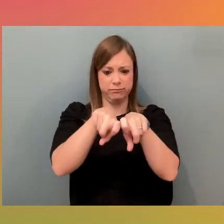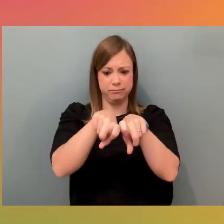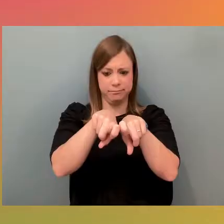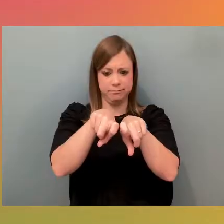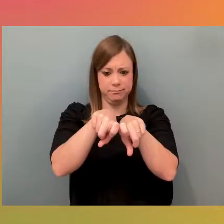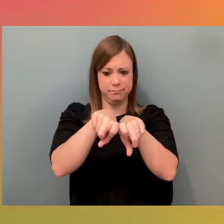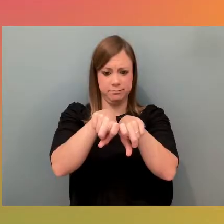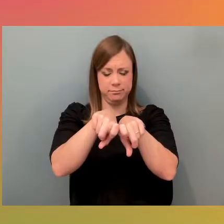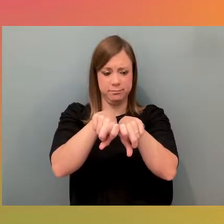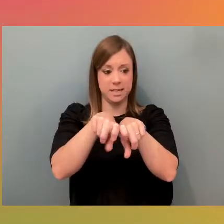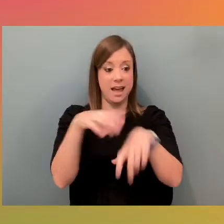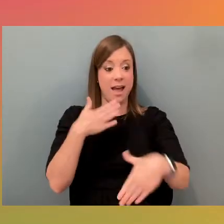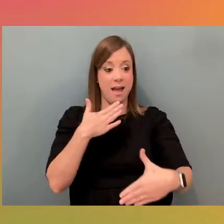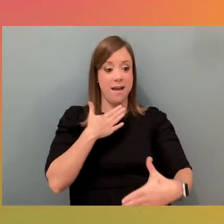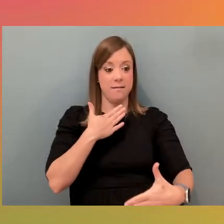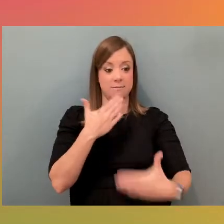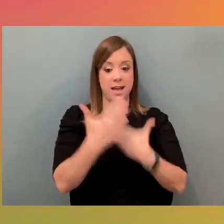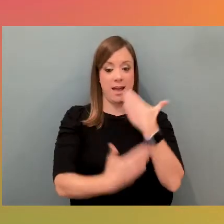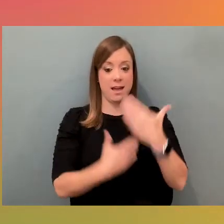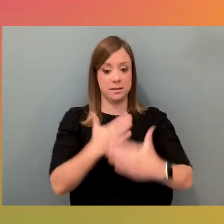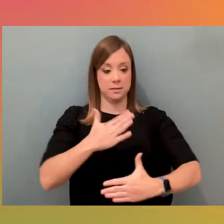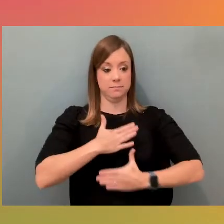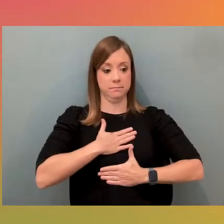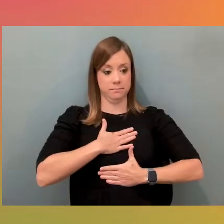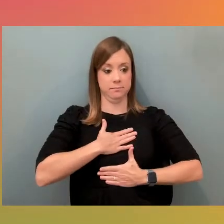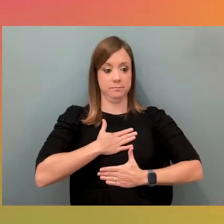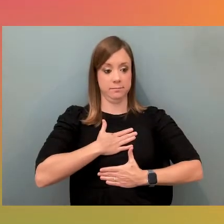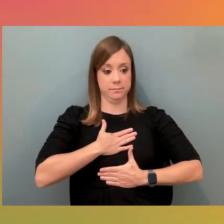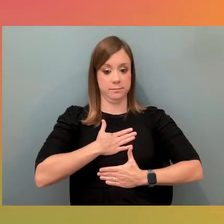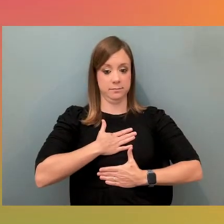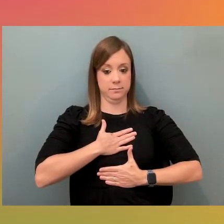HAVE YOUR FEET WIDE. BRING YOUR HANDS ONTO YOUR